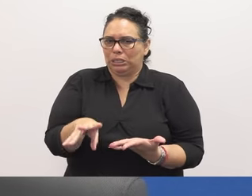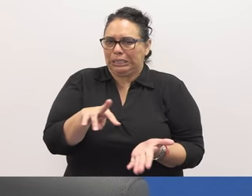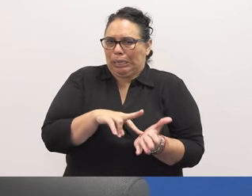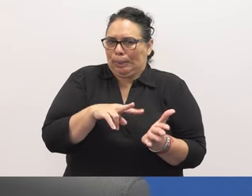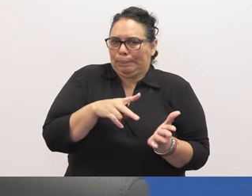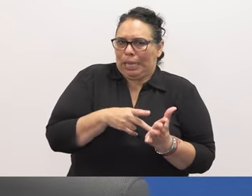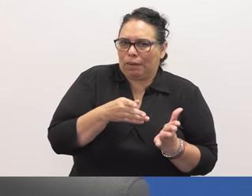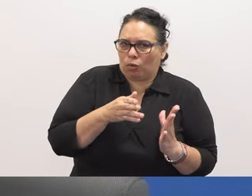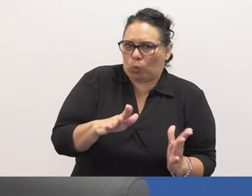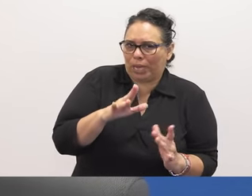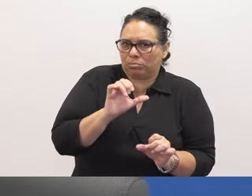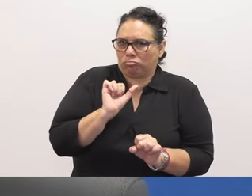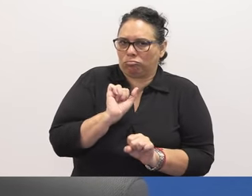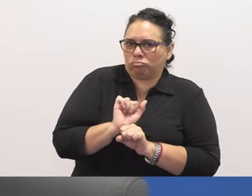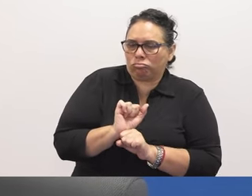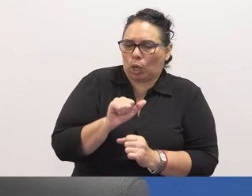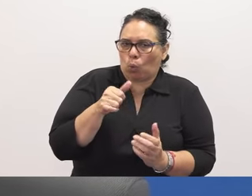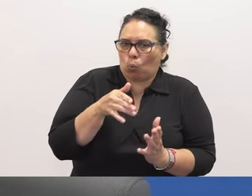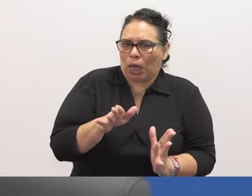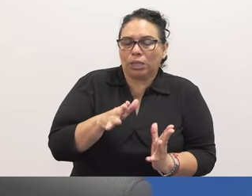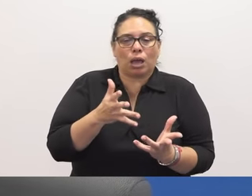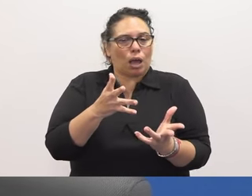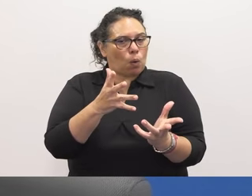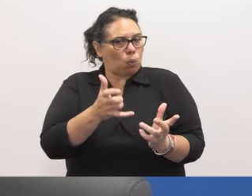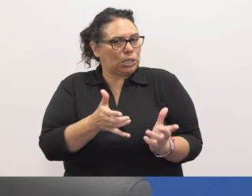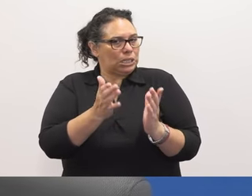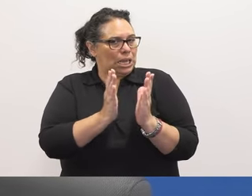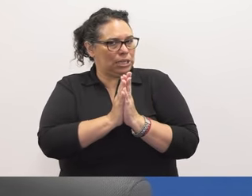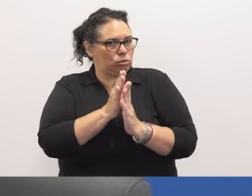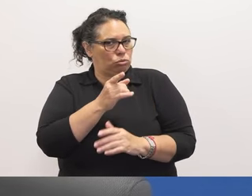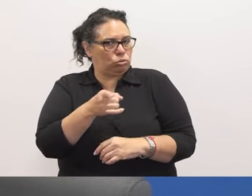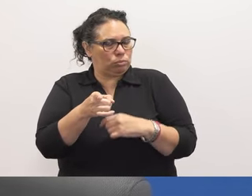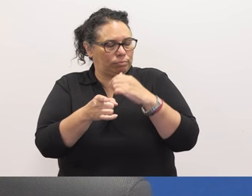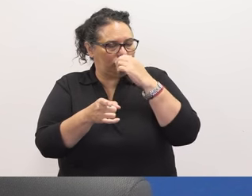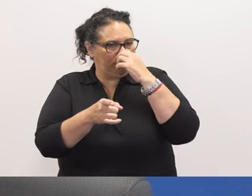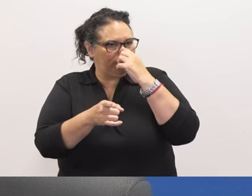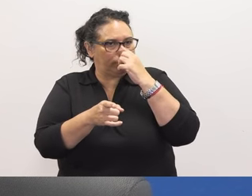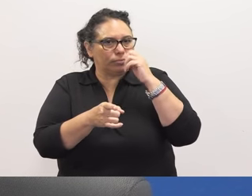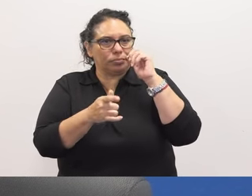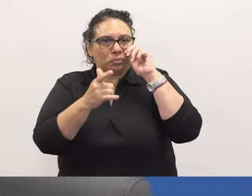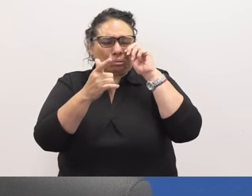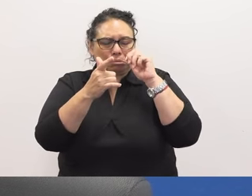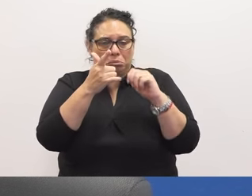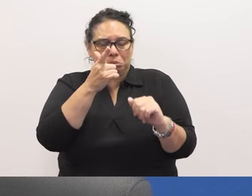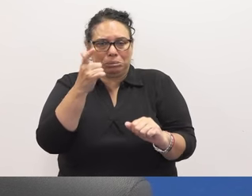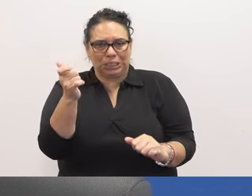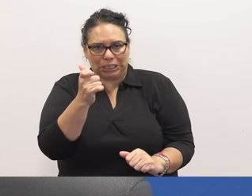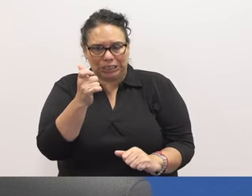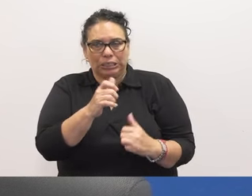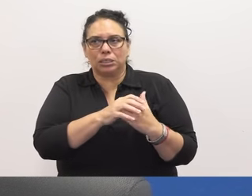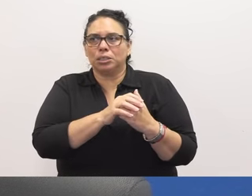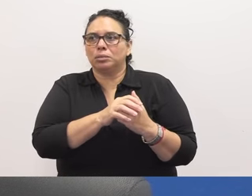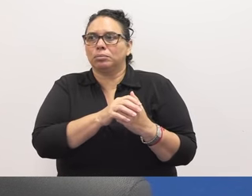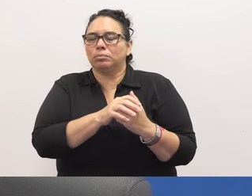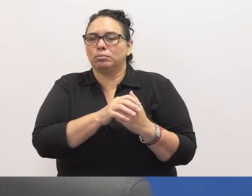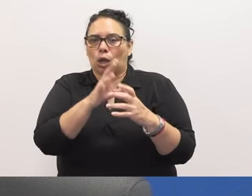So I'd like to ask you, because I think as President Craighead said,